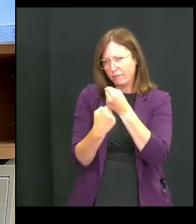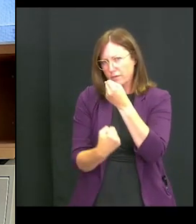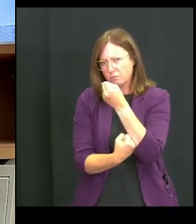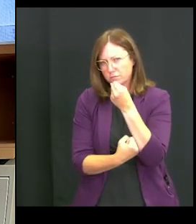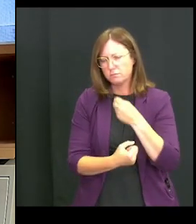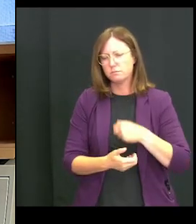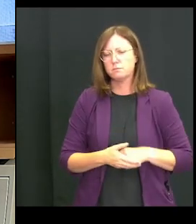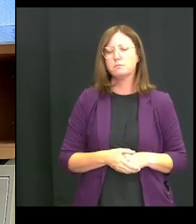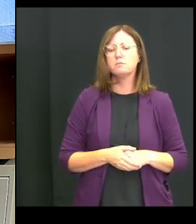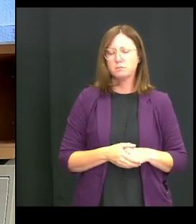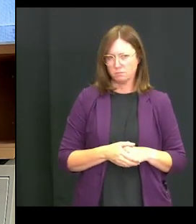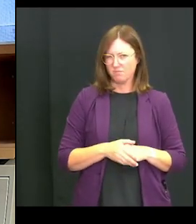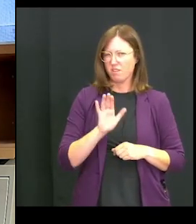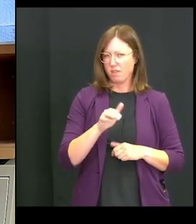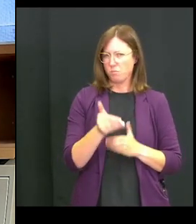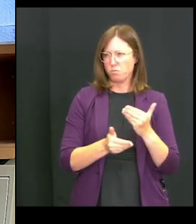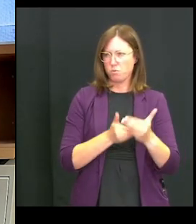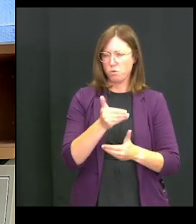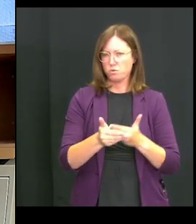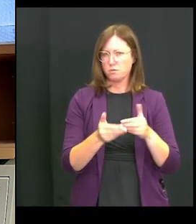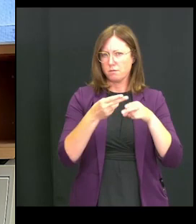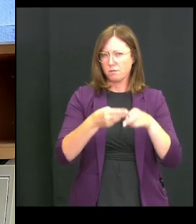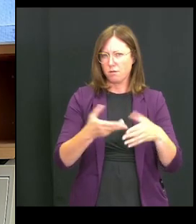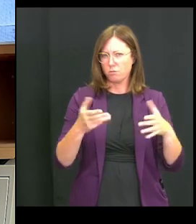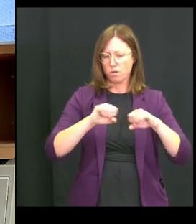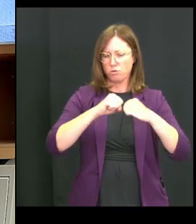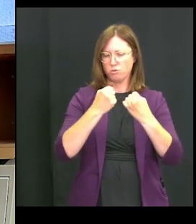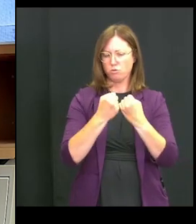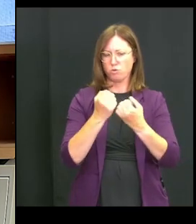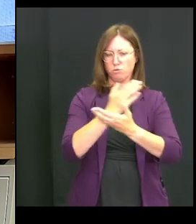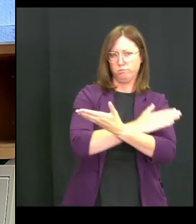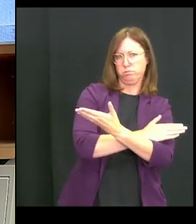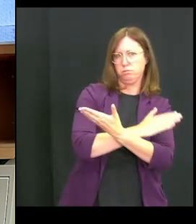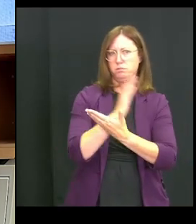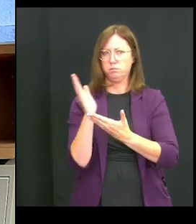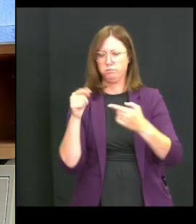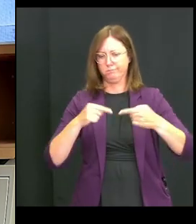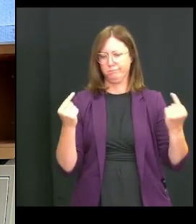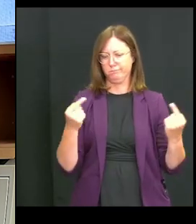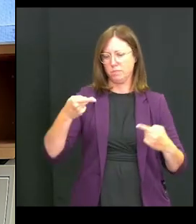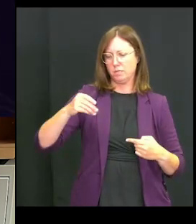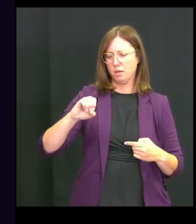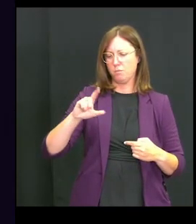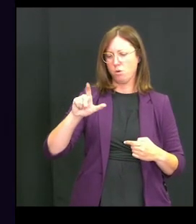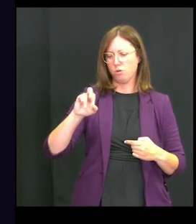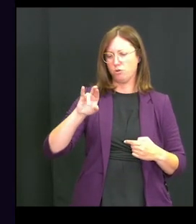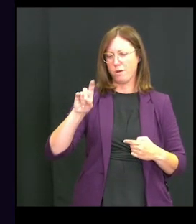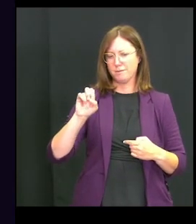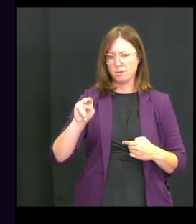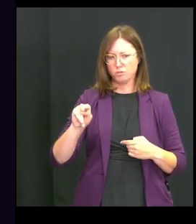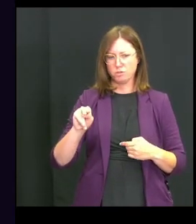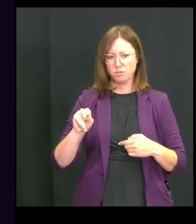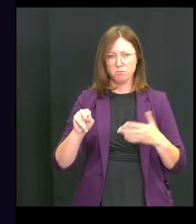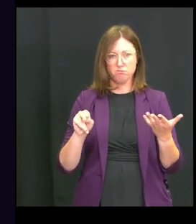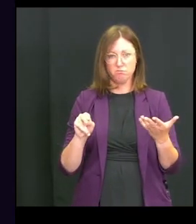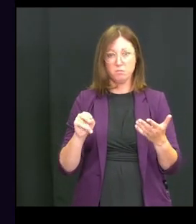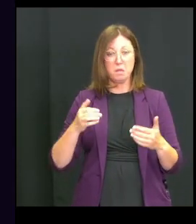And this is a process known as Social Polarization. So, what's the story here in Canada?